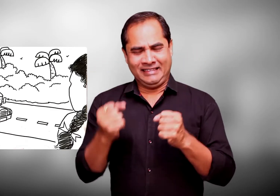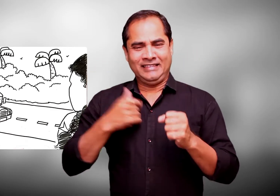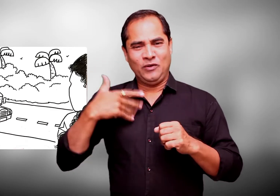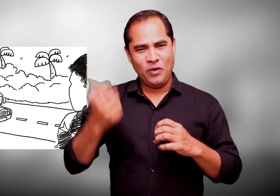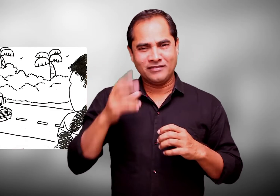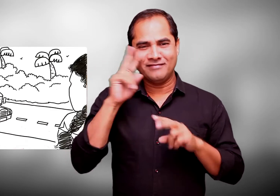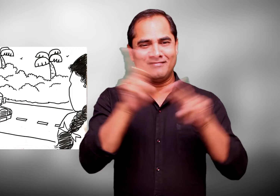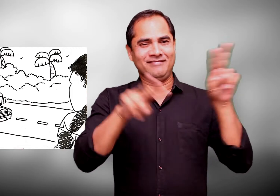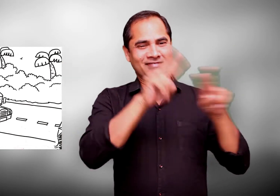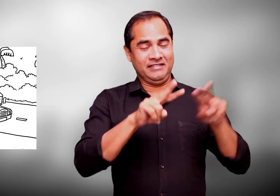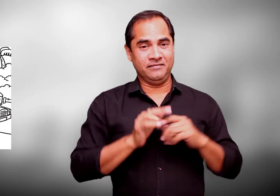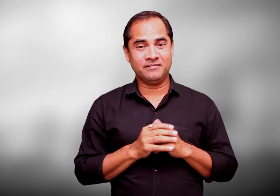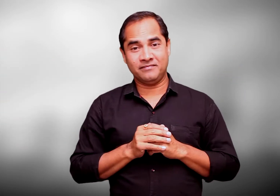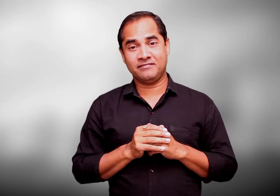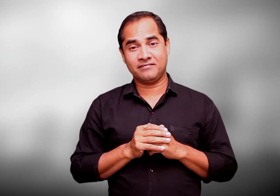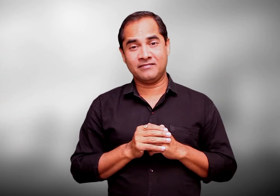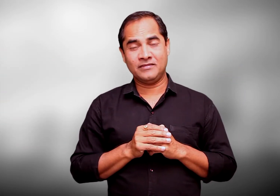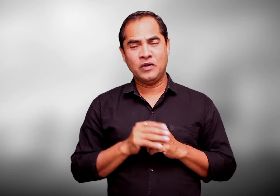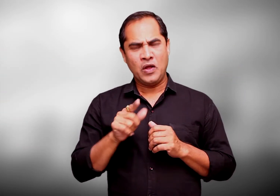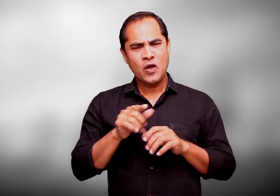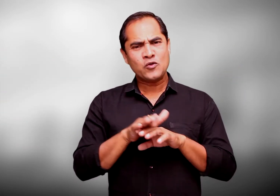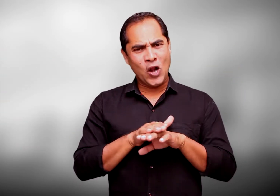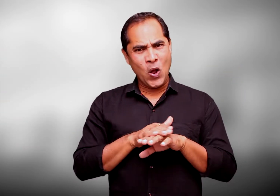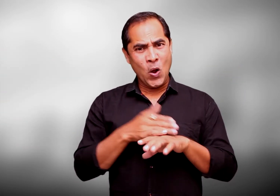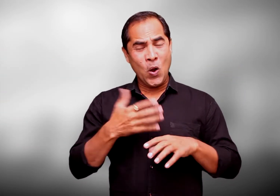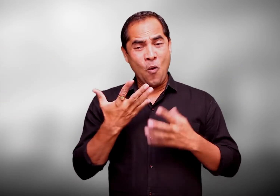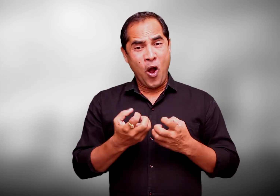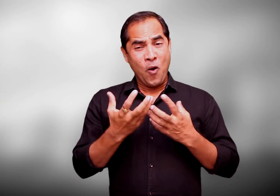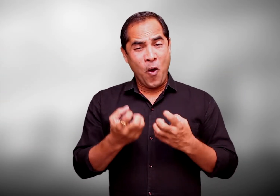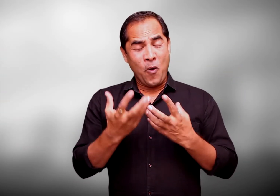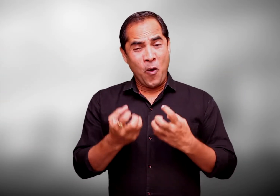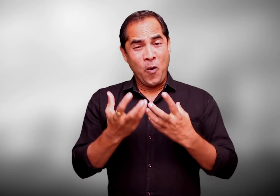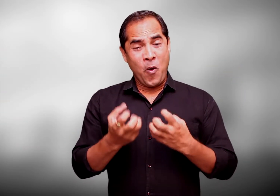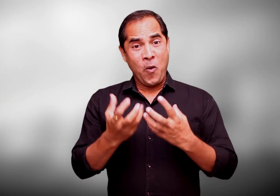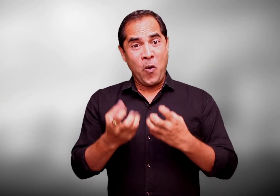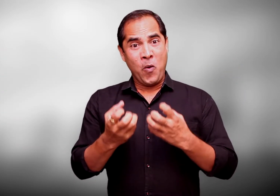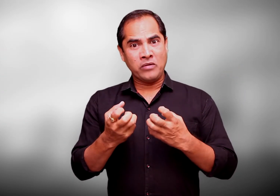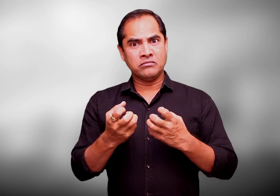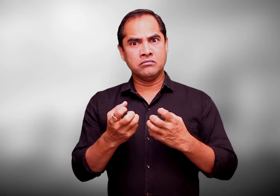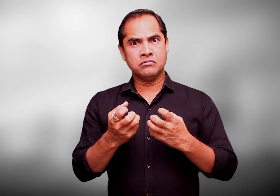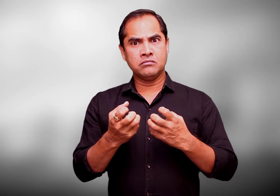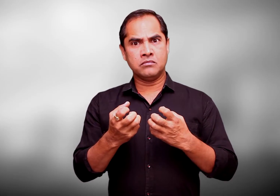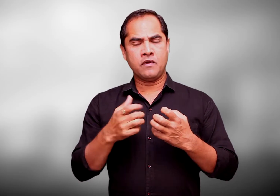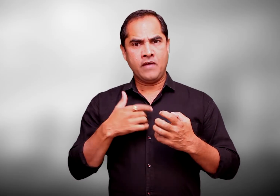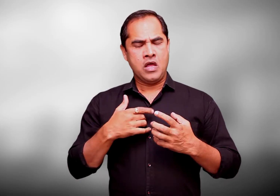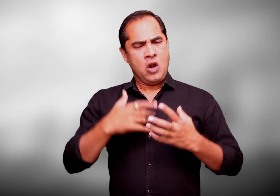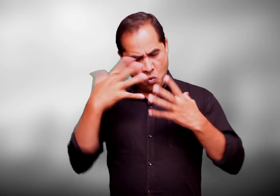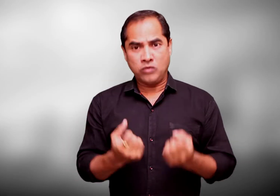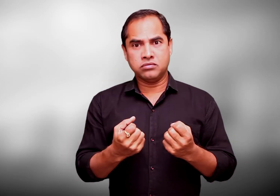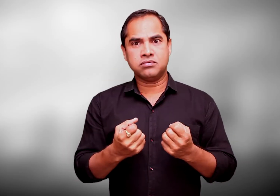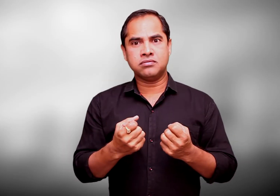on that bus, even just once. This wish became stronger and stronger, until was